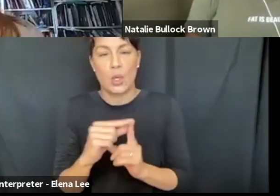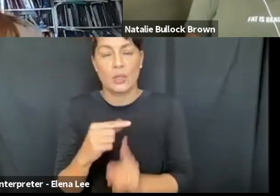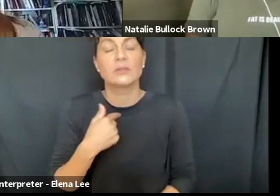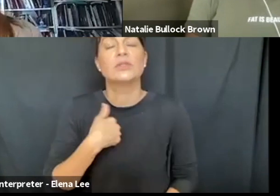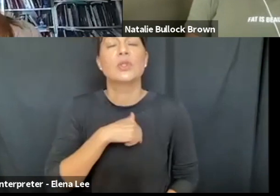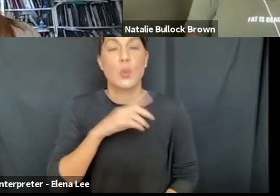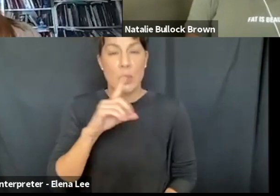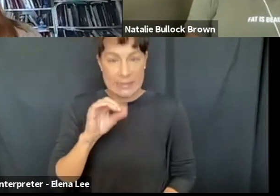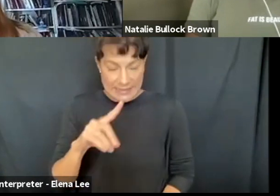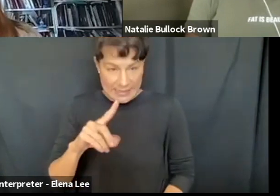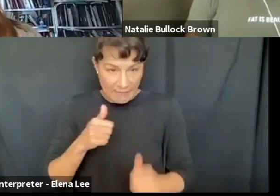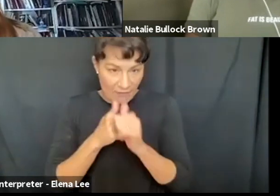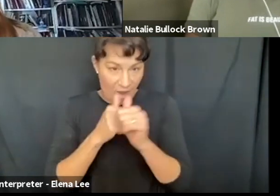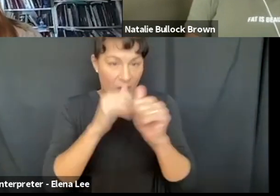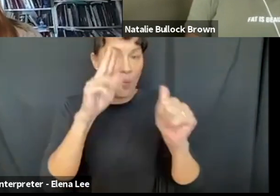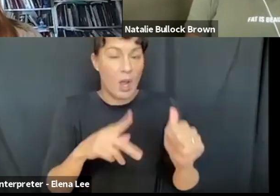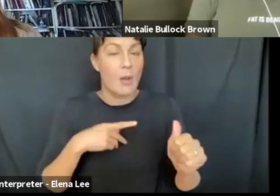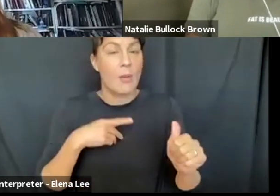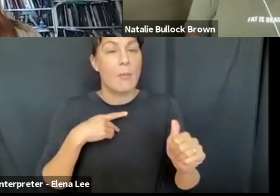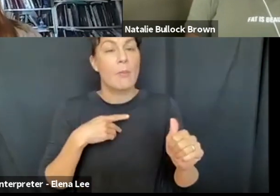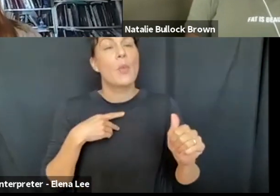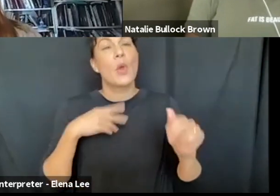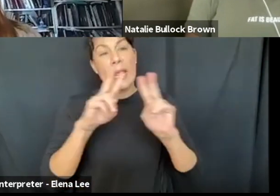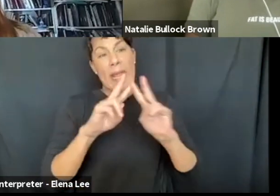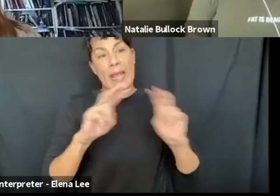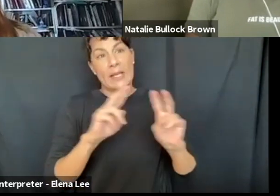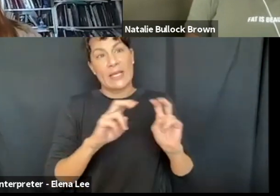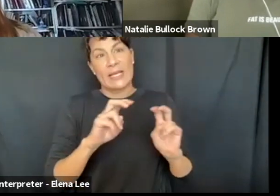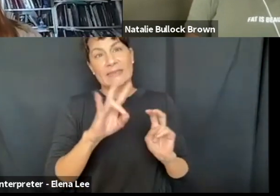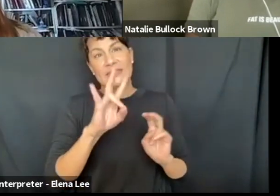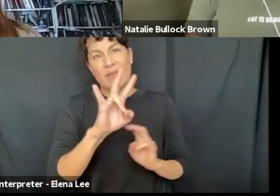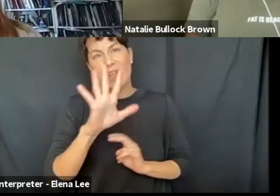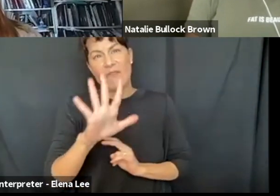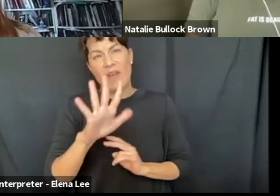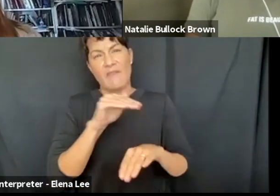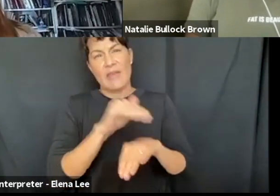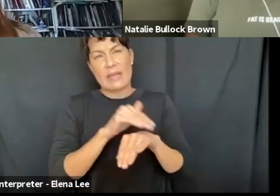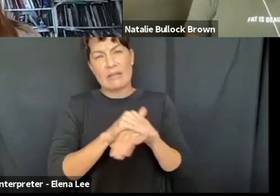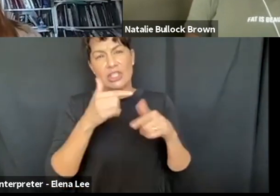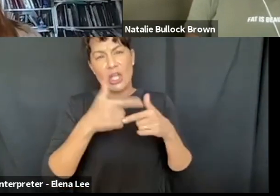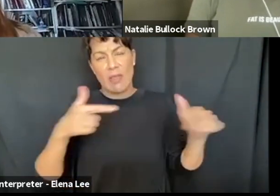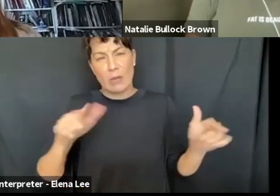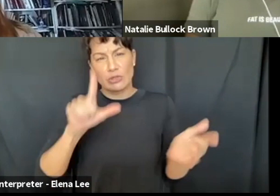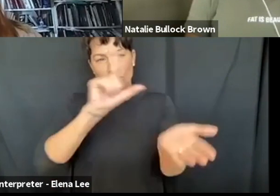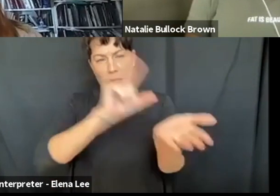We analyze 75 English language publications. And I won't get into all of the details just to say that,